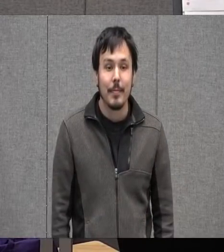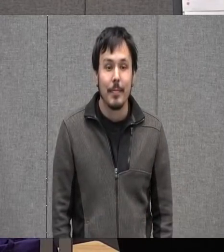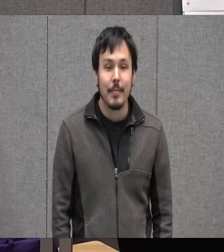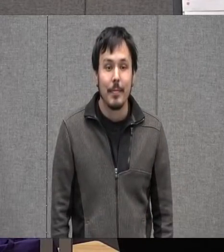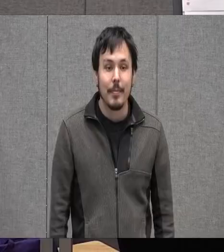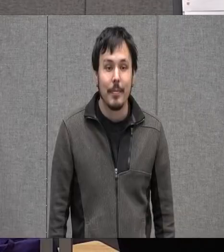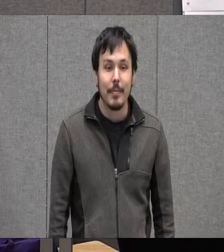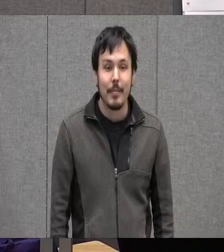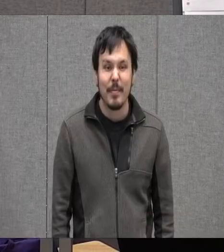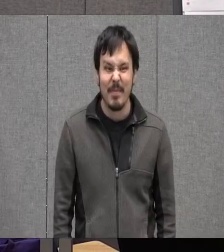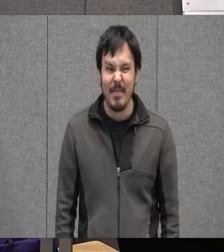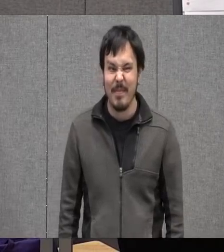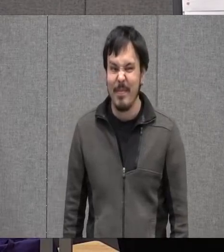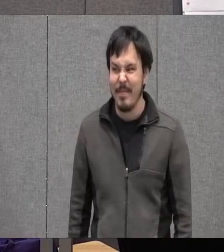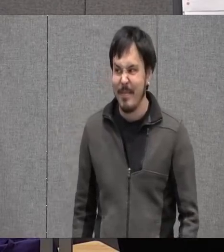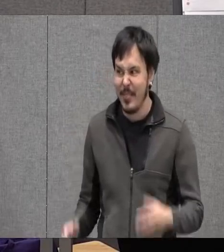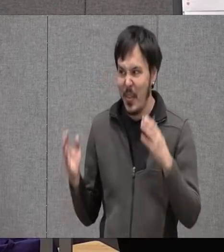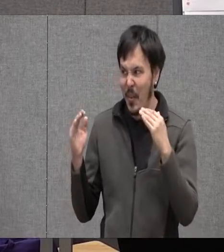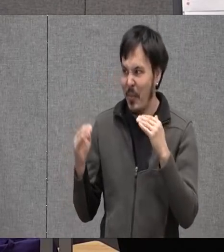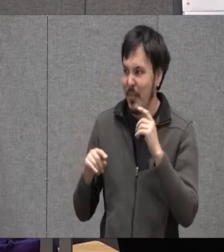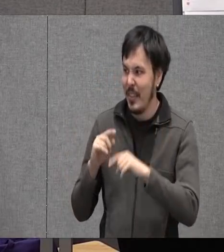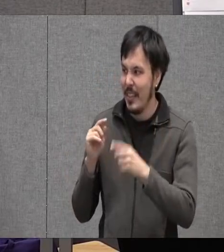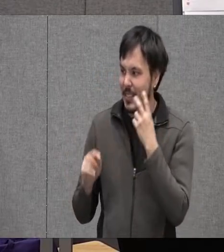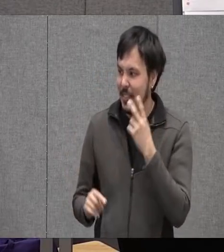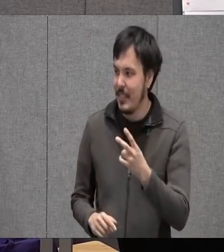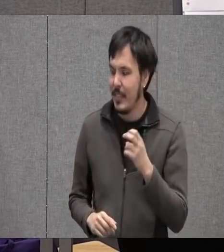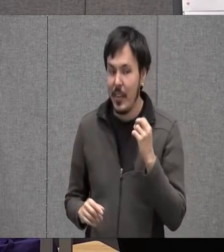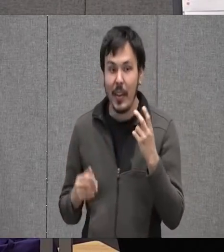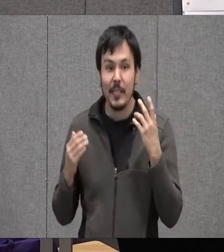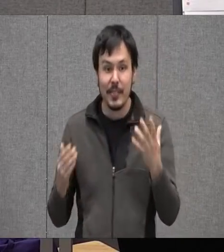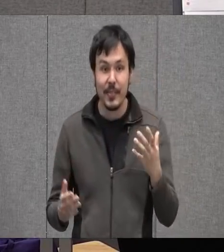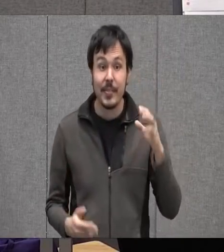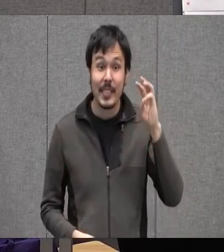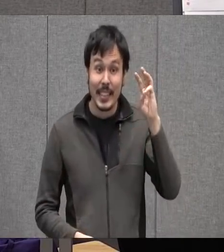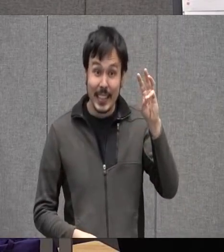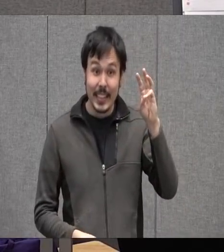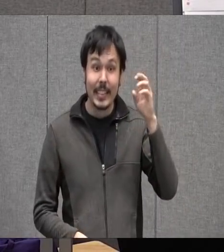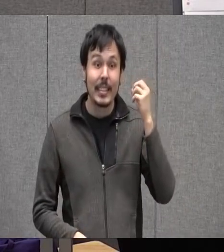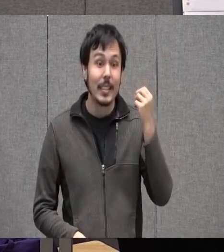Hopefully you can't see it, okay. [Both] Six, 12,